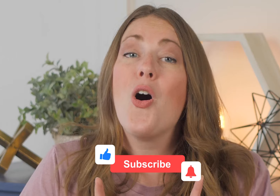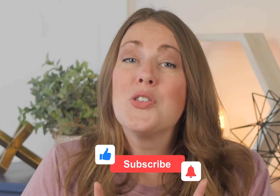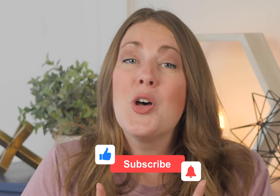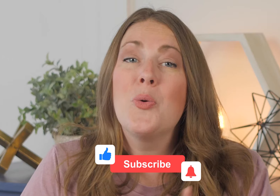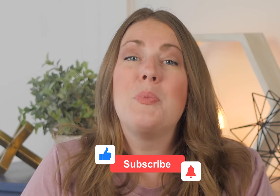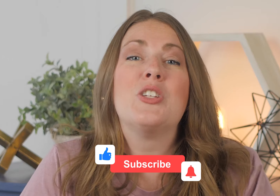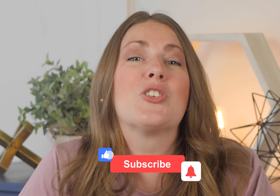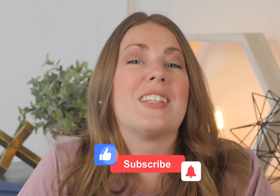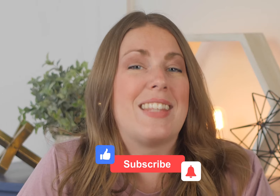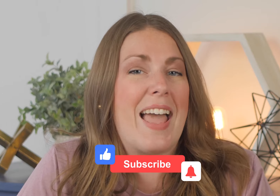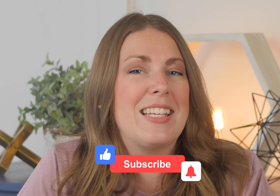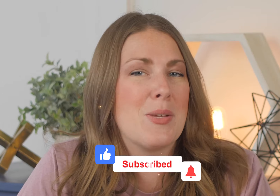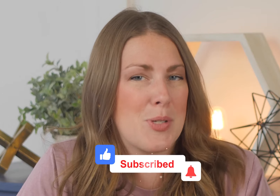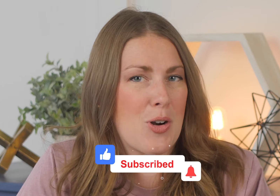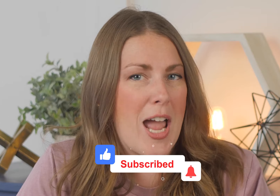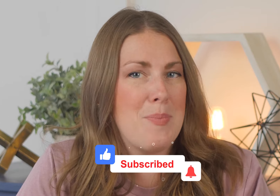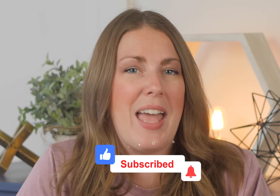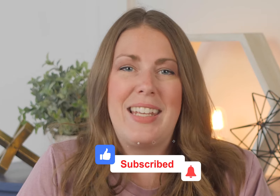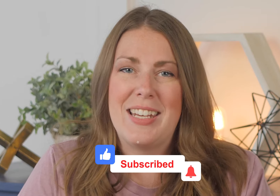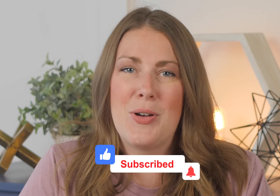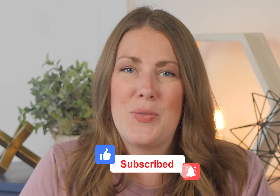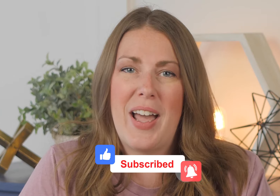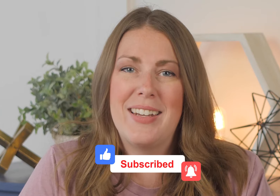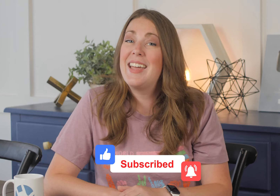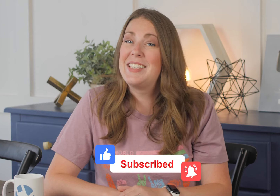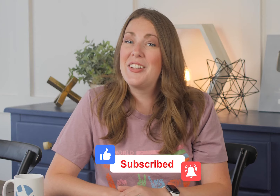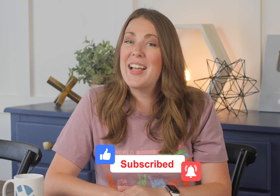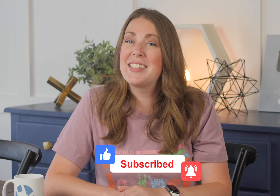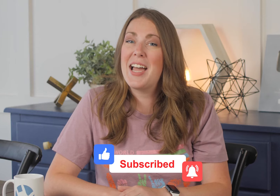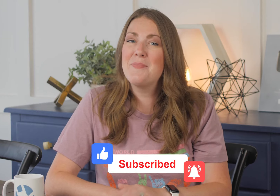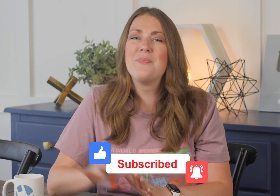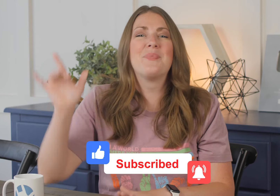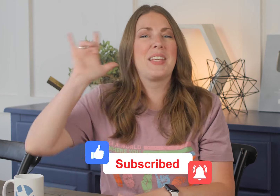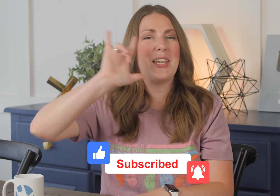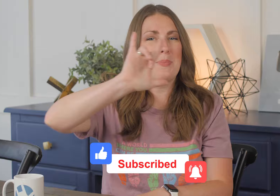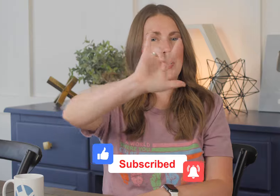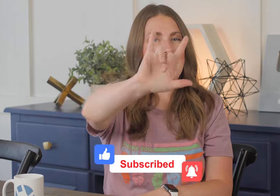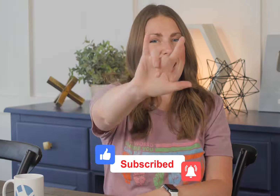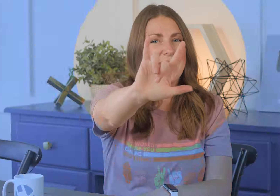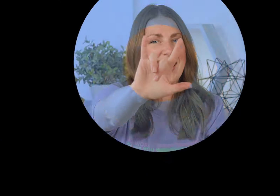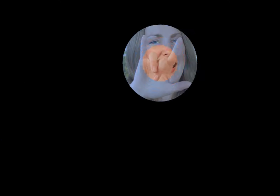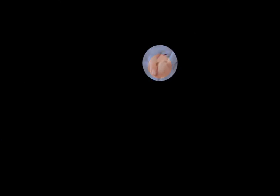Also, be sure to like subscribe and get notified, until next time keep learning how to sign.